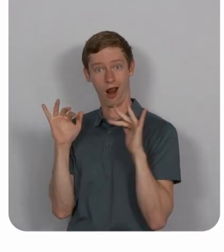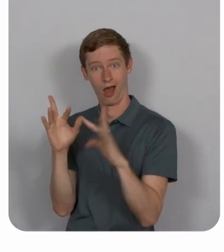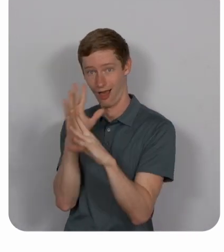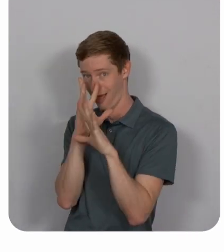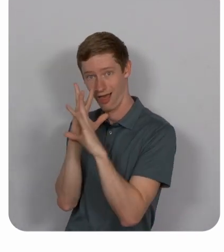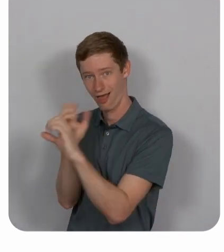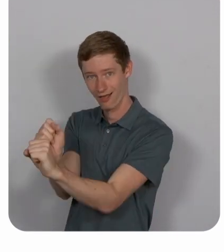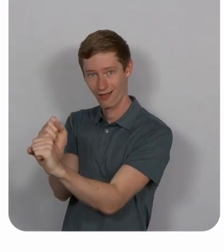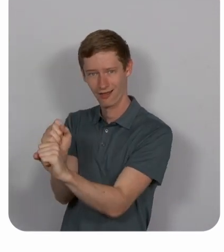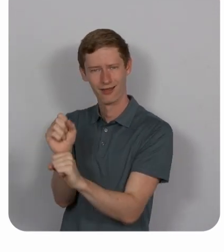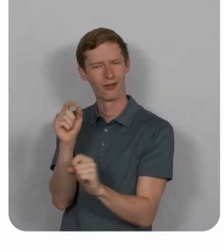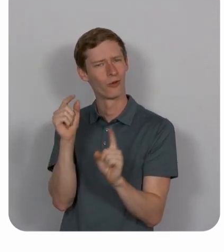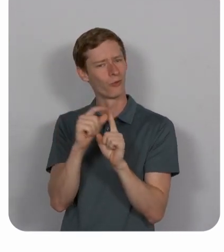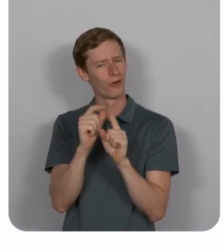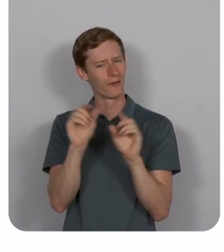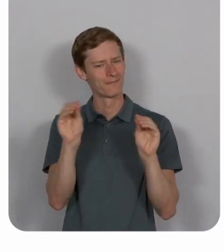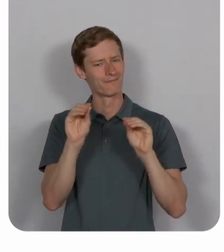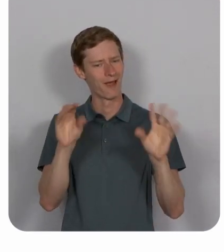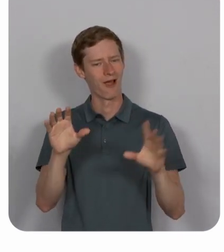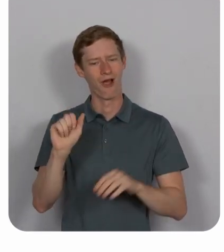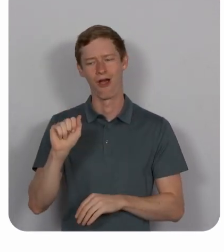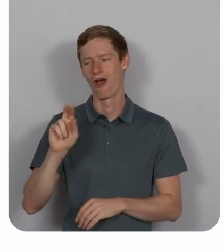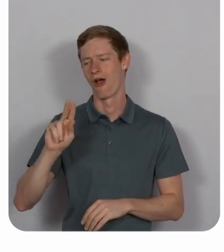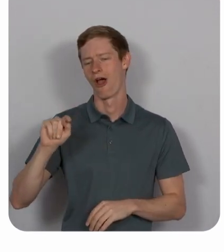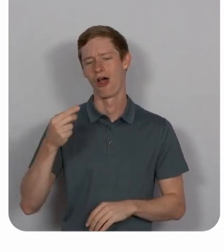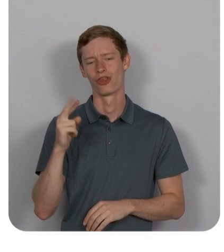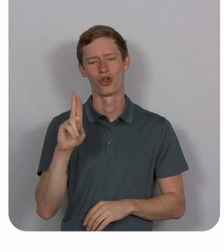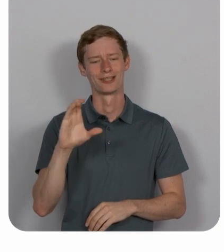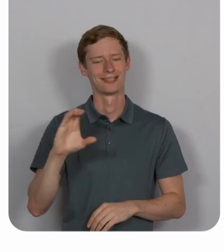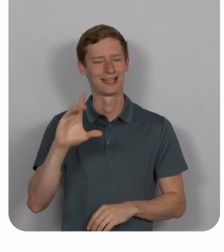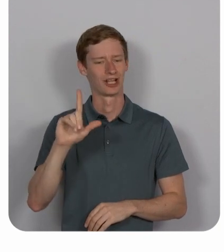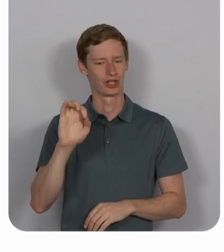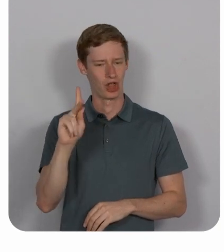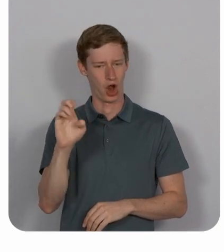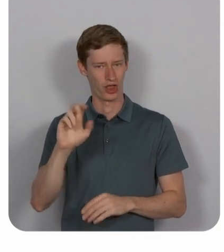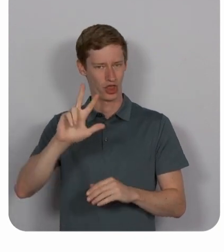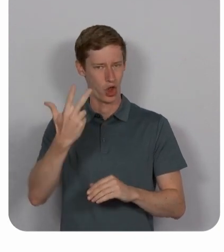And I say magic because Arthur C. Clarke’s third law is: “Any sufficiently